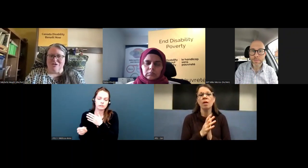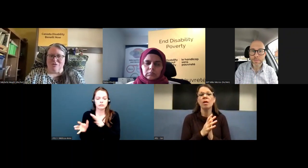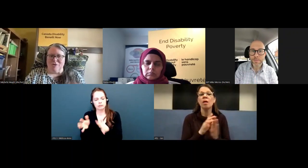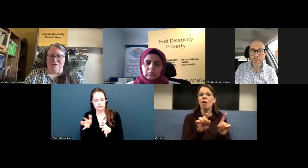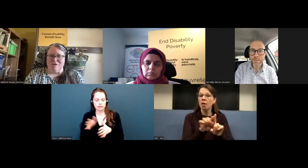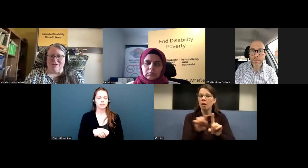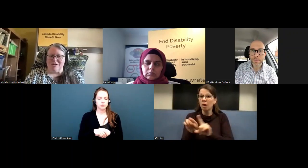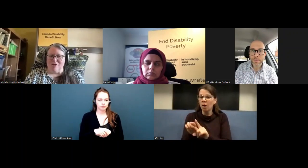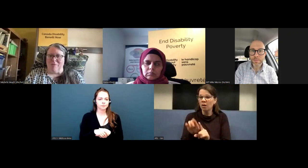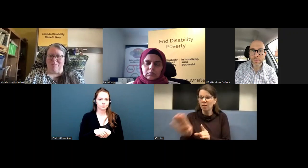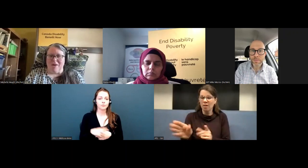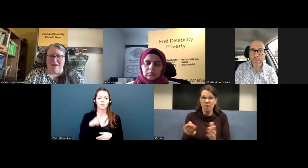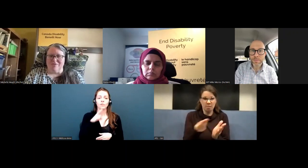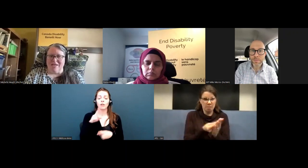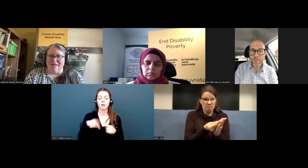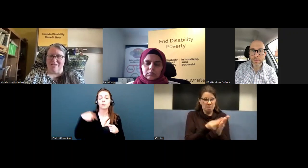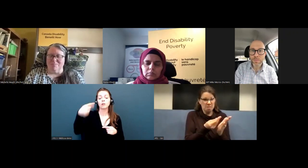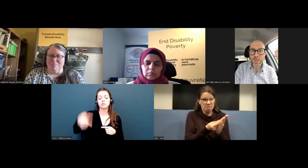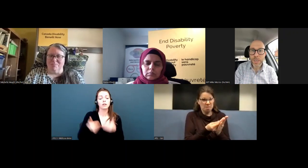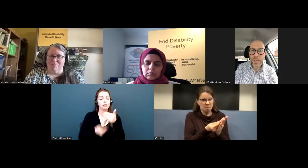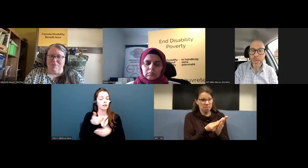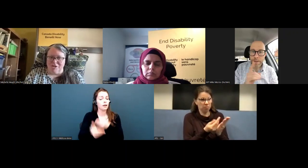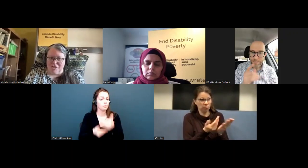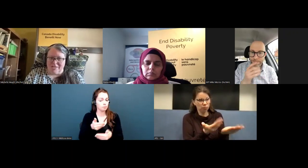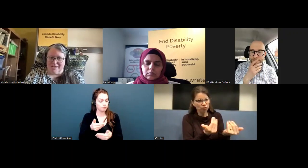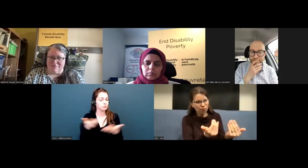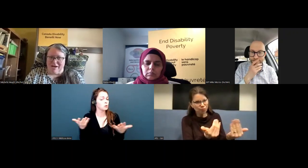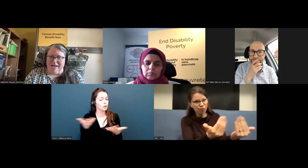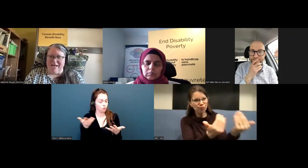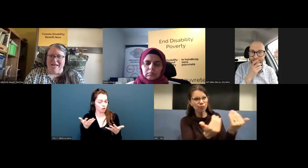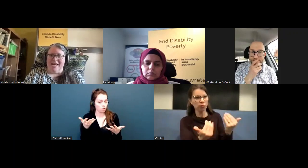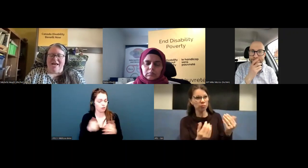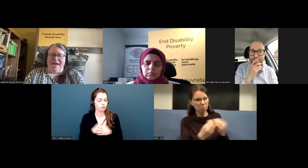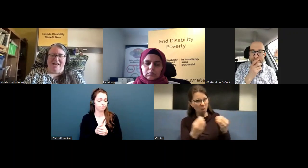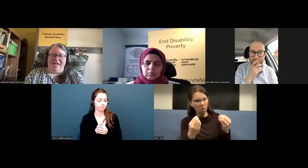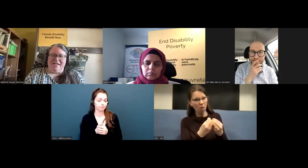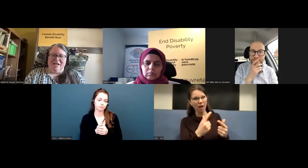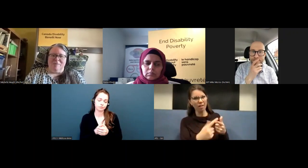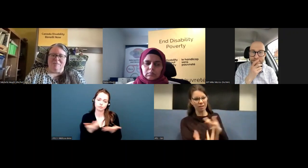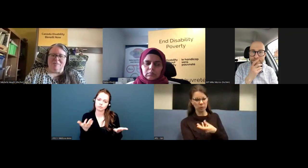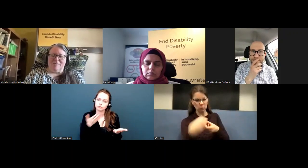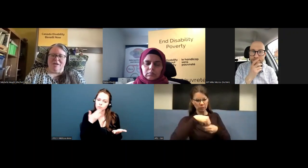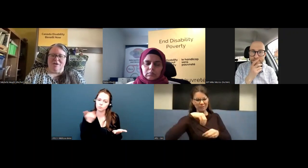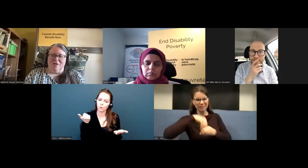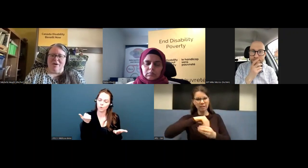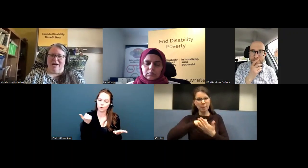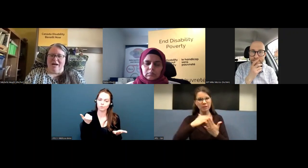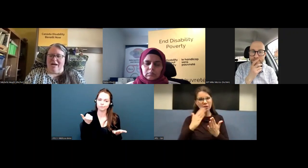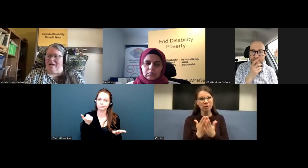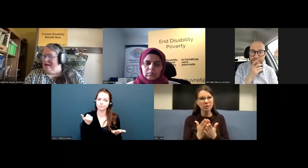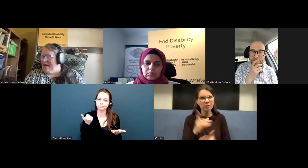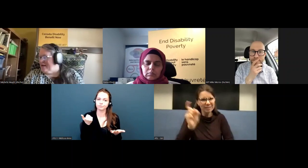PURSE STRINGS OPEN AND THIS BUDGETED, RIGHT.